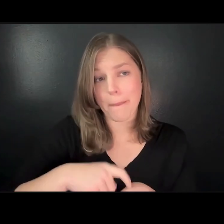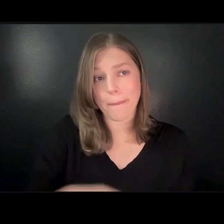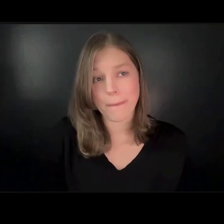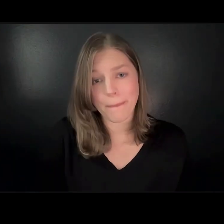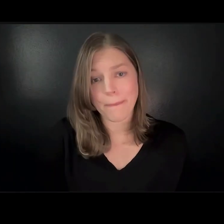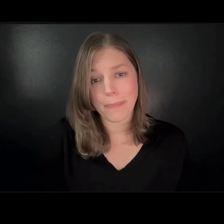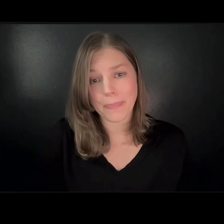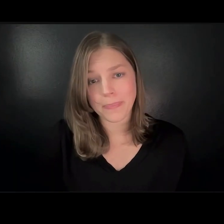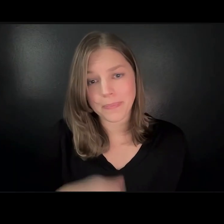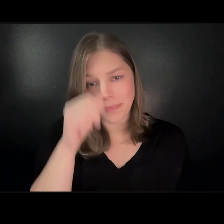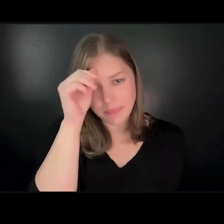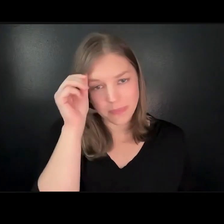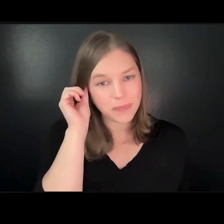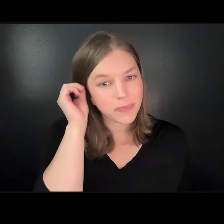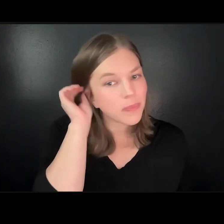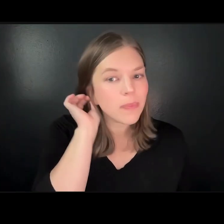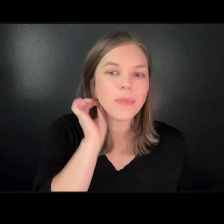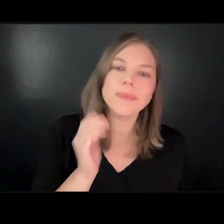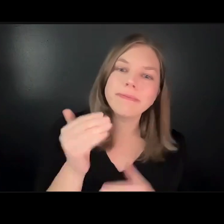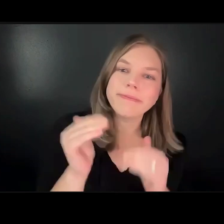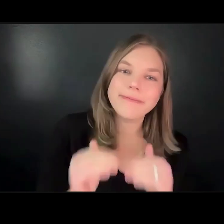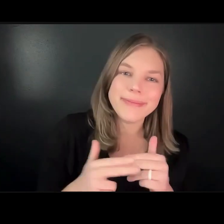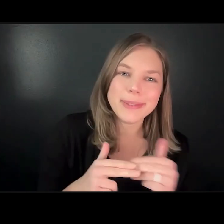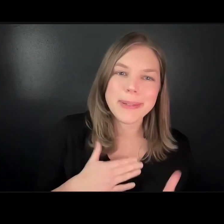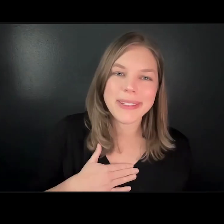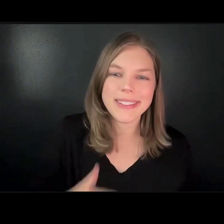needs that students have. Next slide.